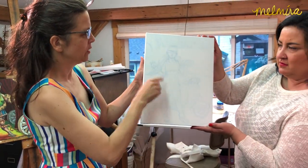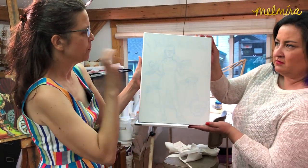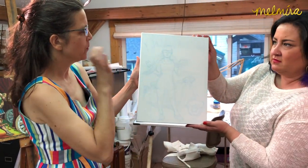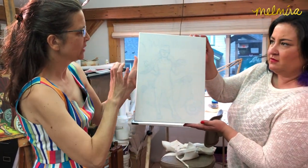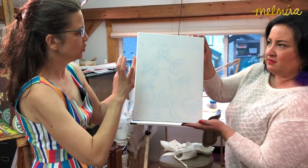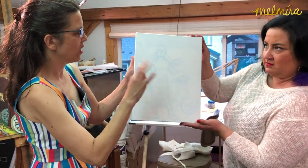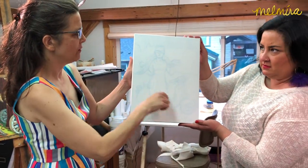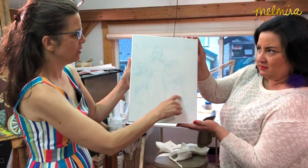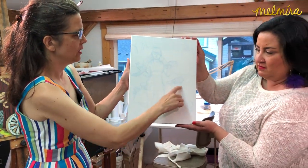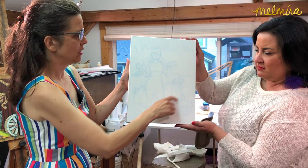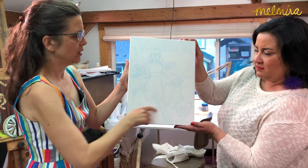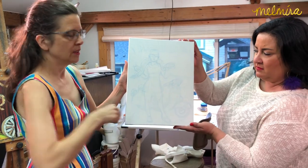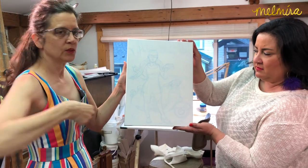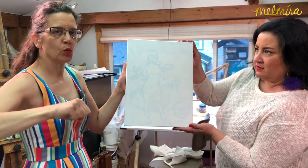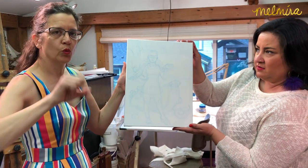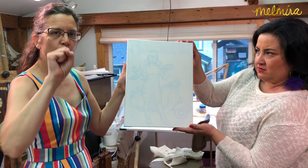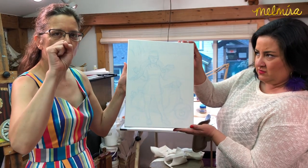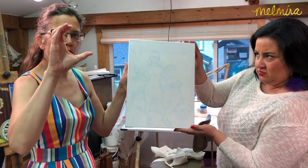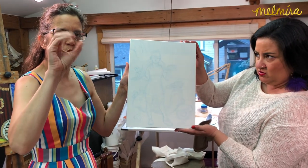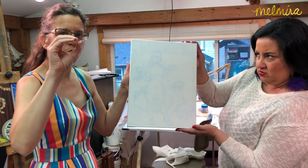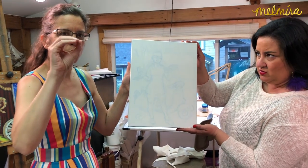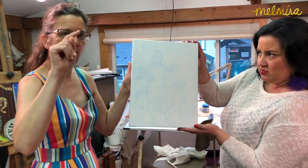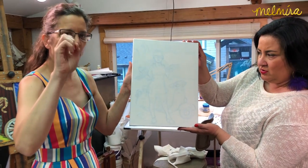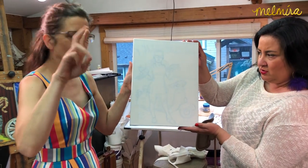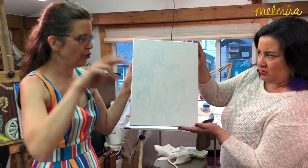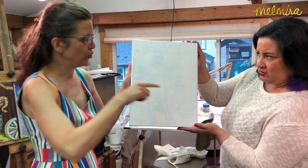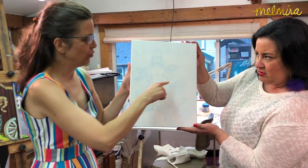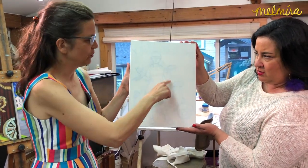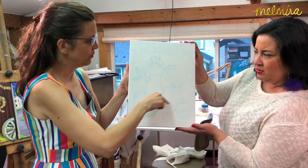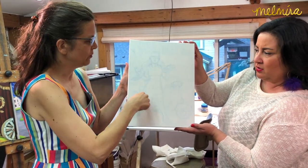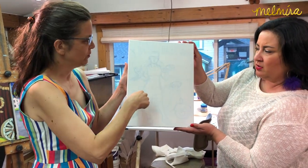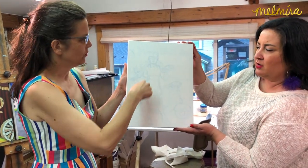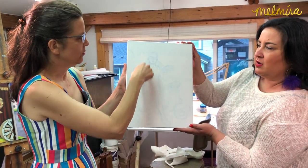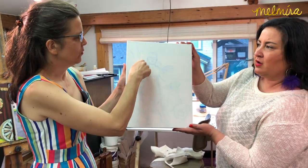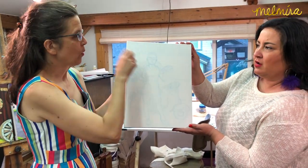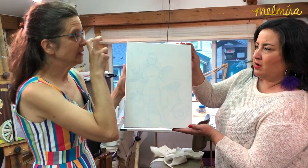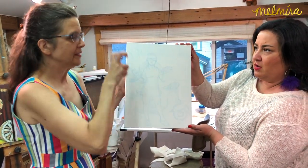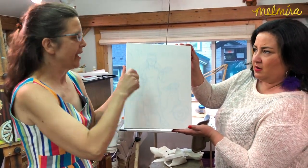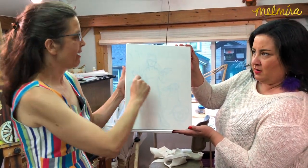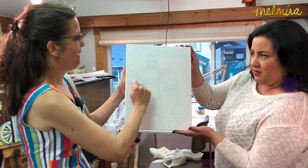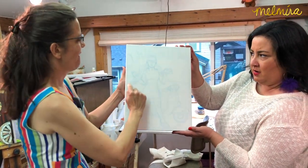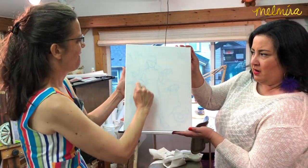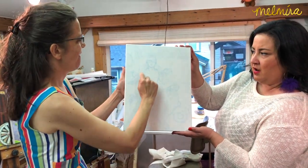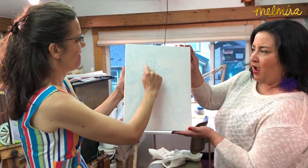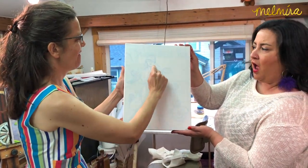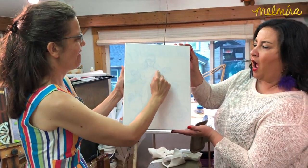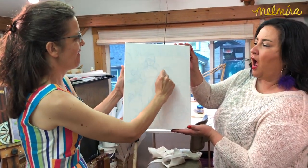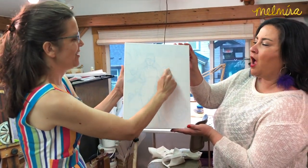I drew a picture of a scooter and snake.